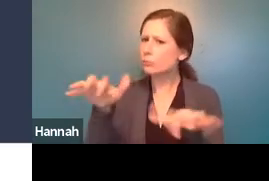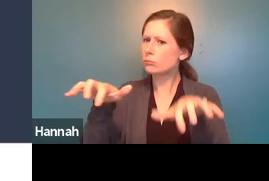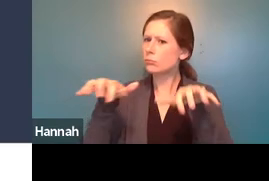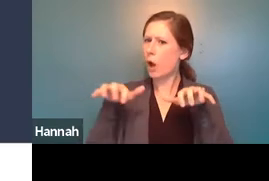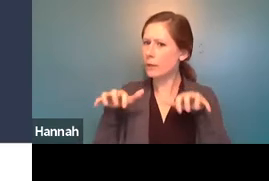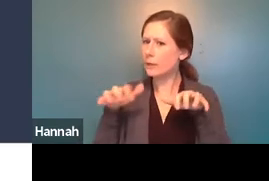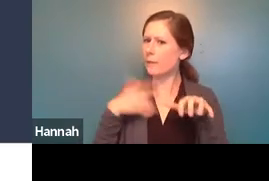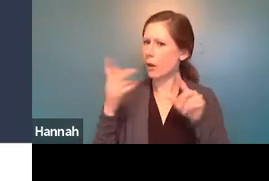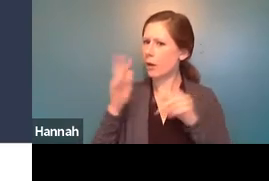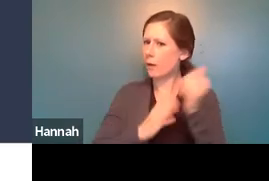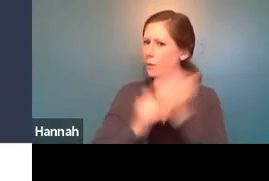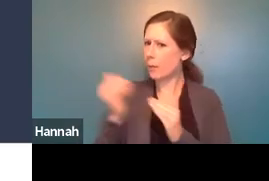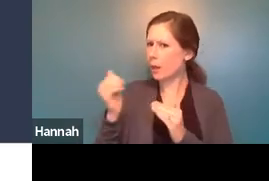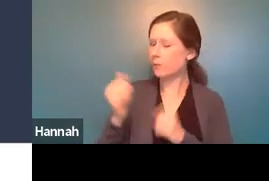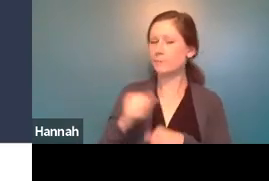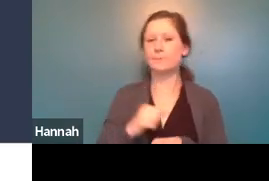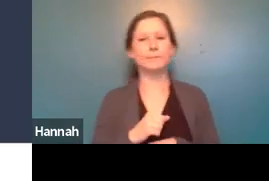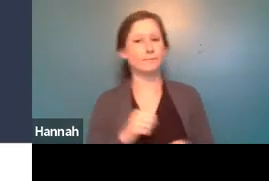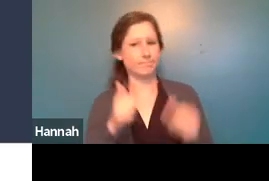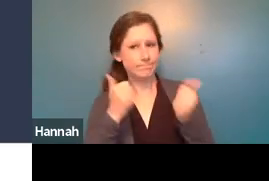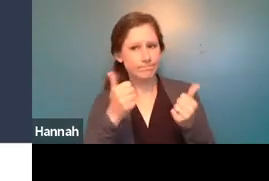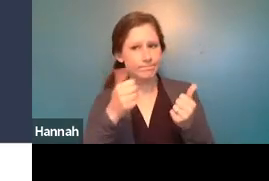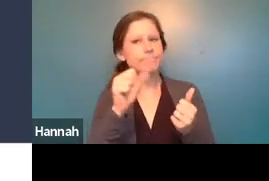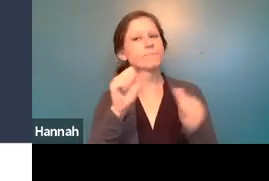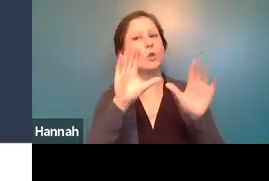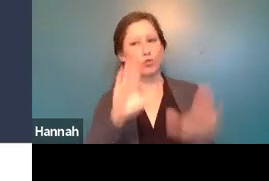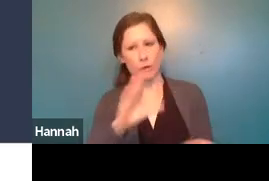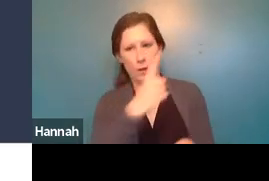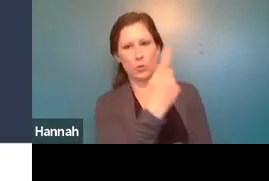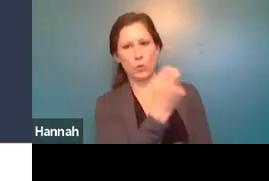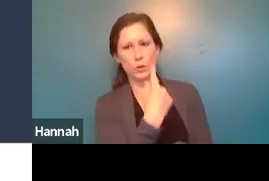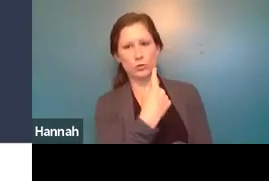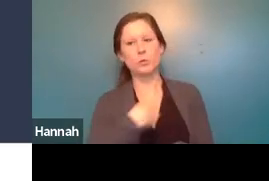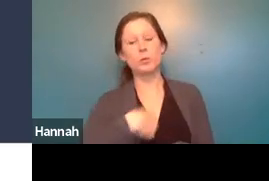Adam: That's a great question. We're very aware that there might be